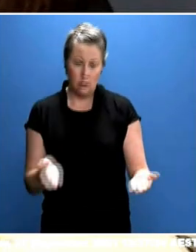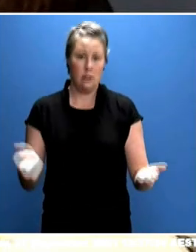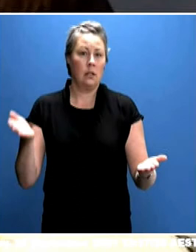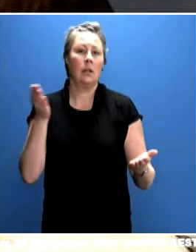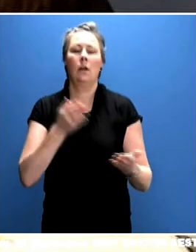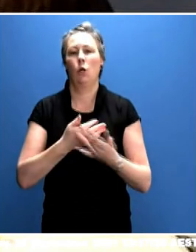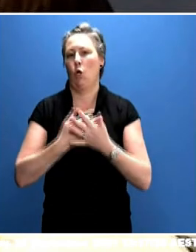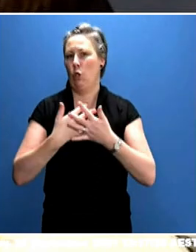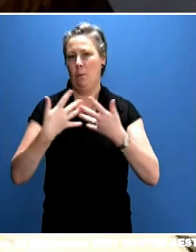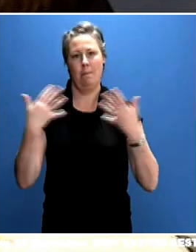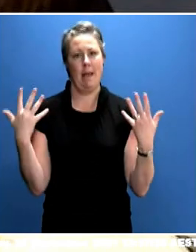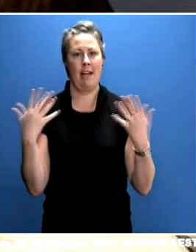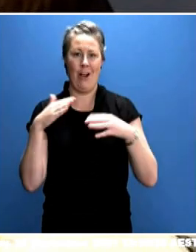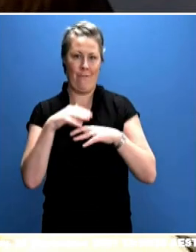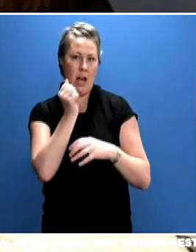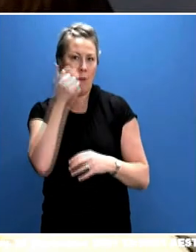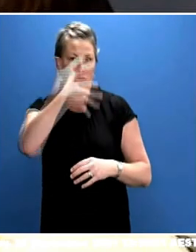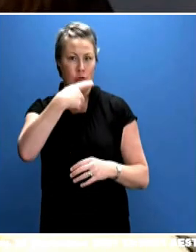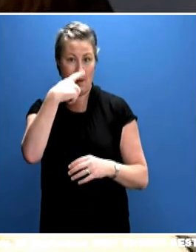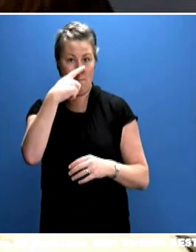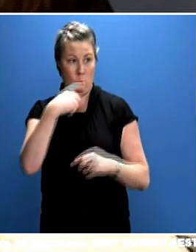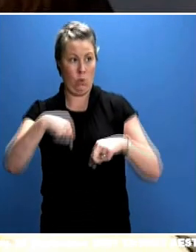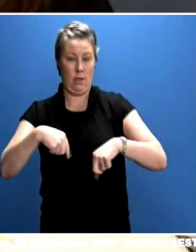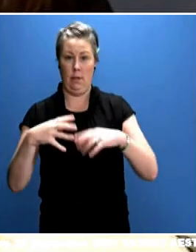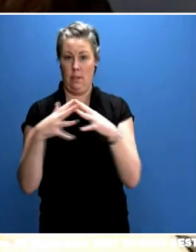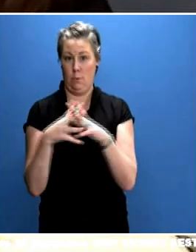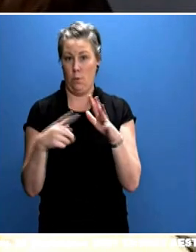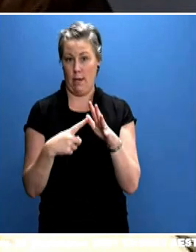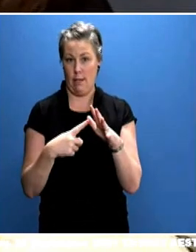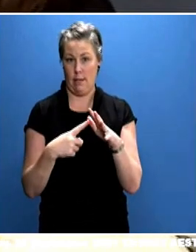into the circumstances of Aboriginal people in Western Australia, and most